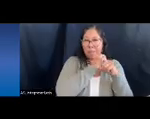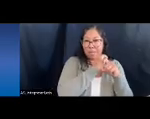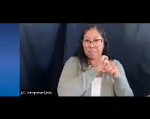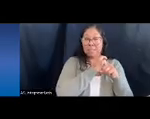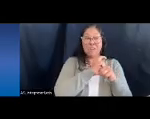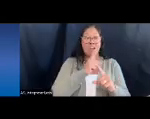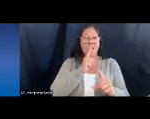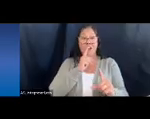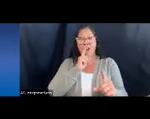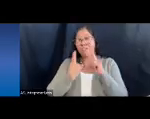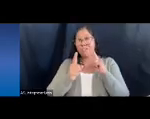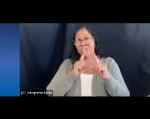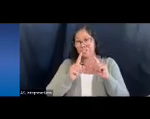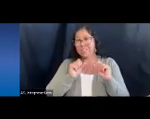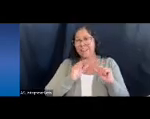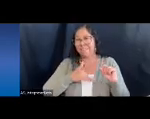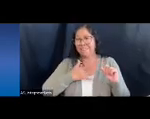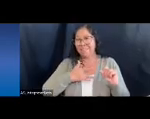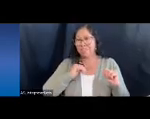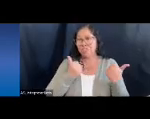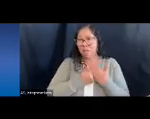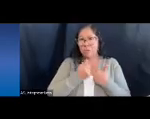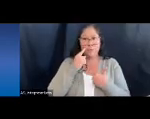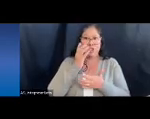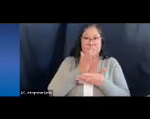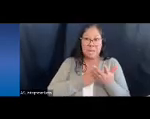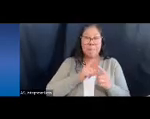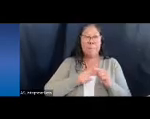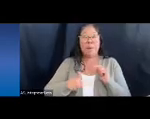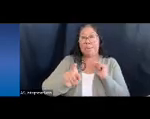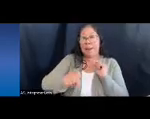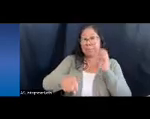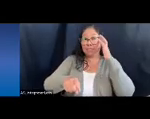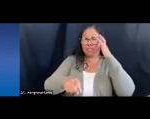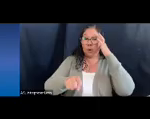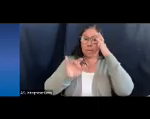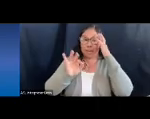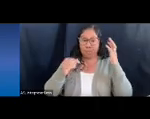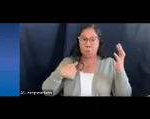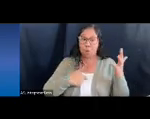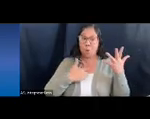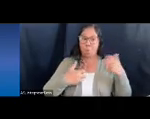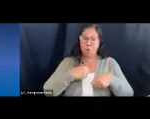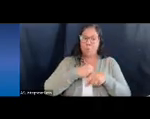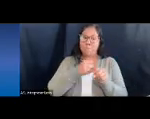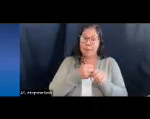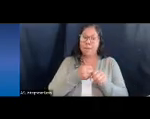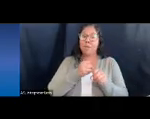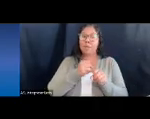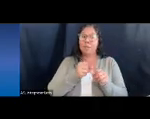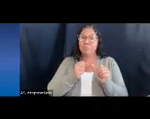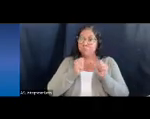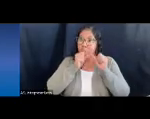can be challenging to some, but they are necessary if we're to create meaningful and lasting change.